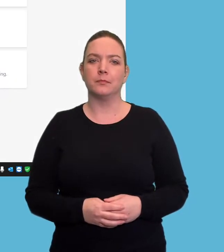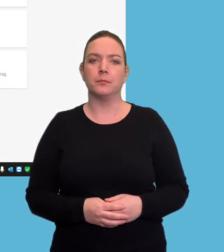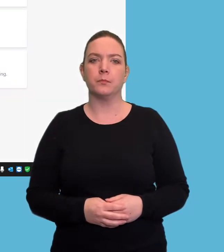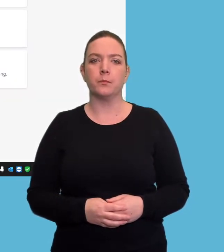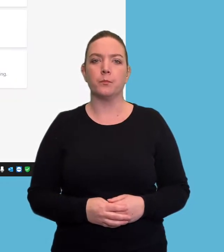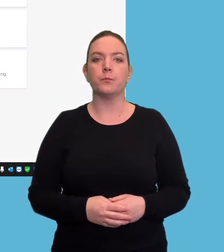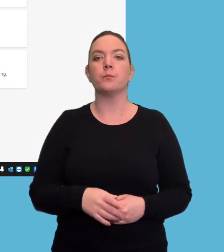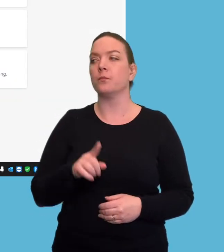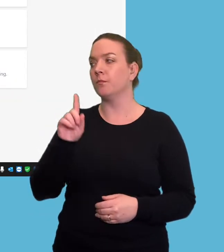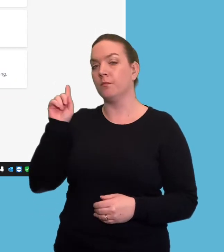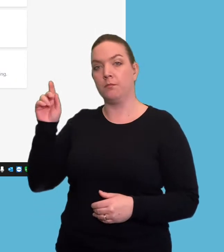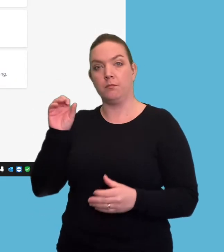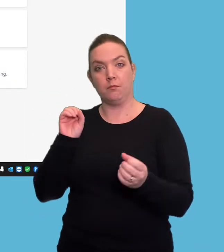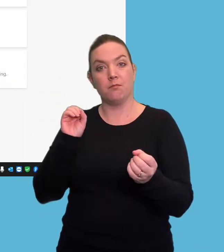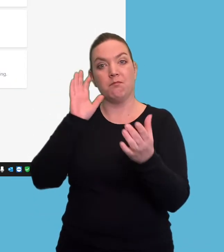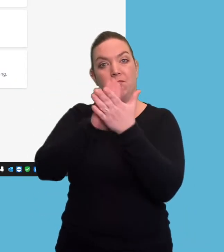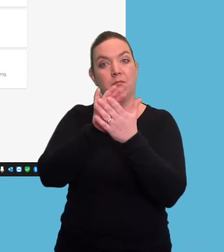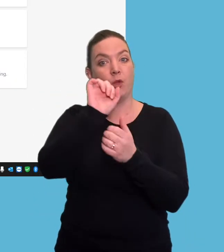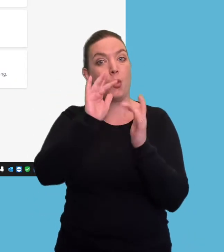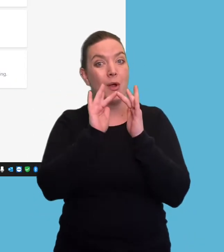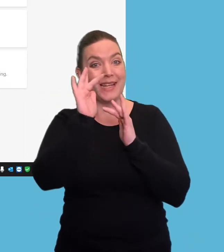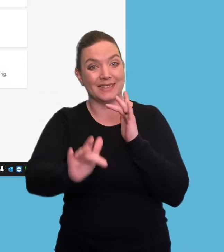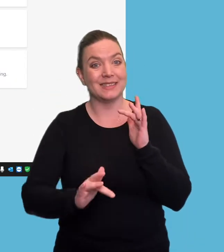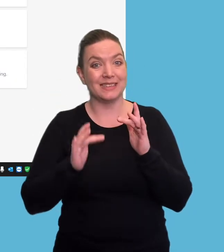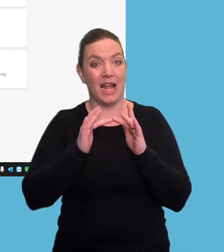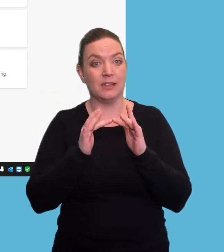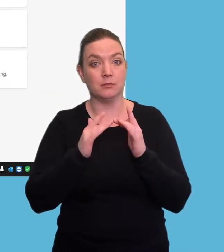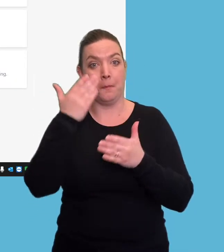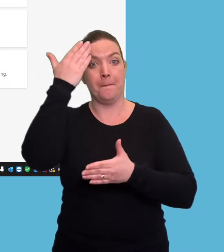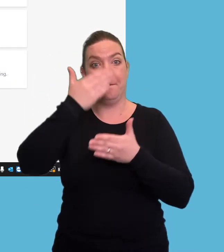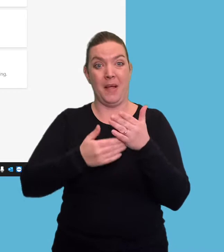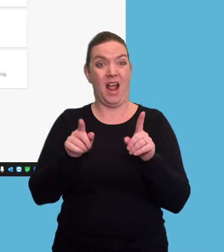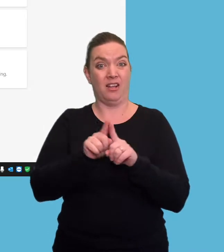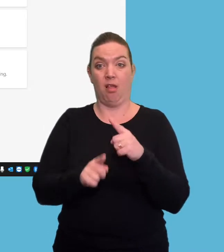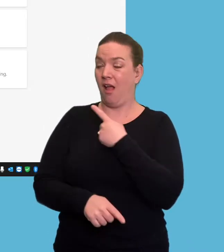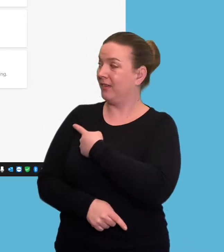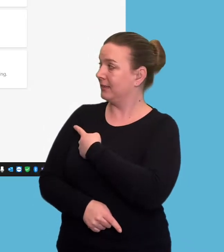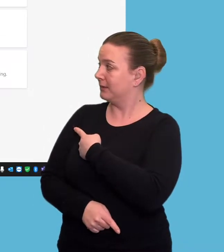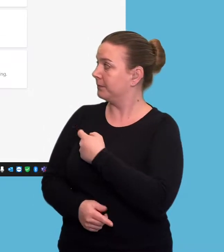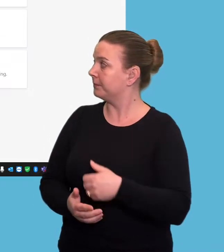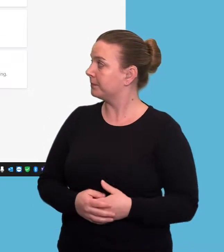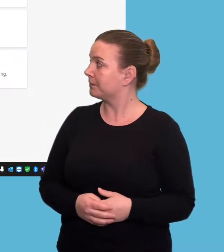When you paste the link into the browser, you'll come to a page that looks like this.